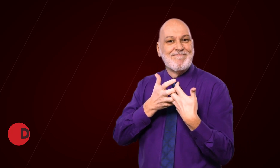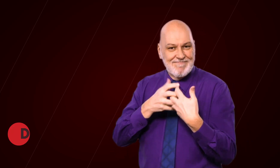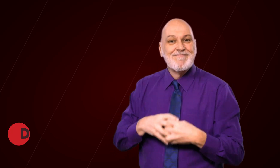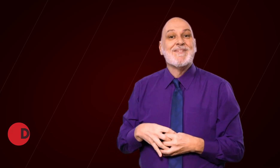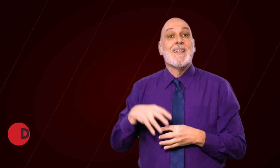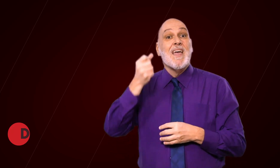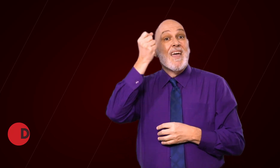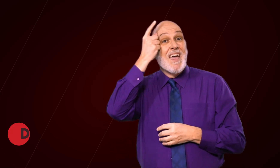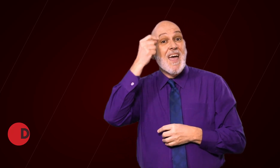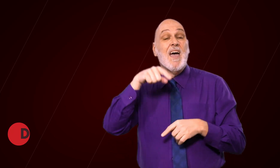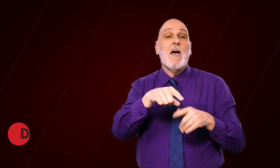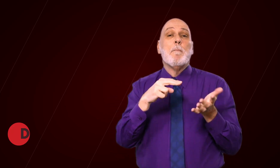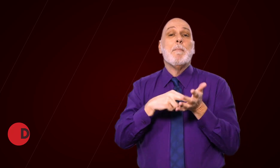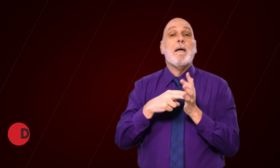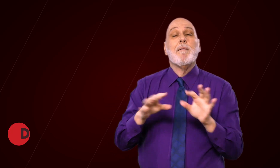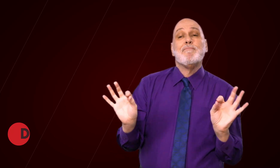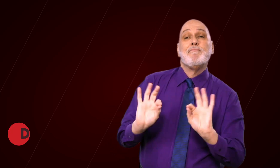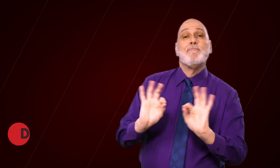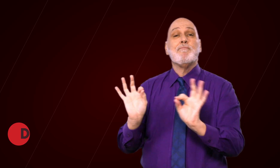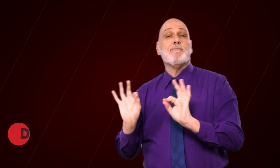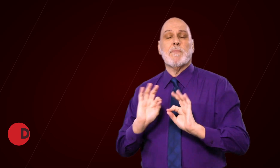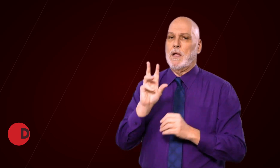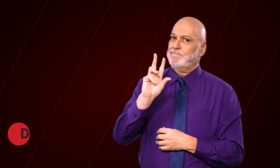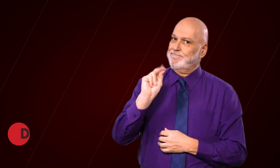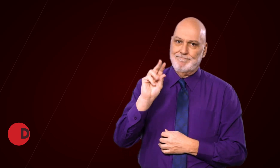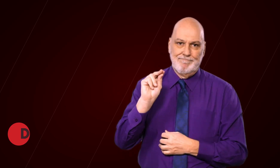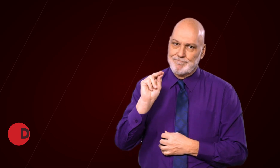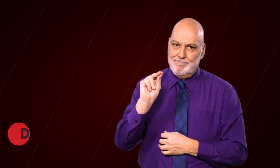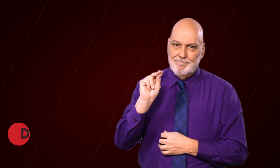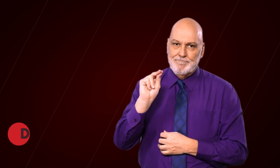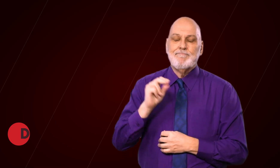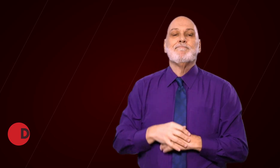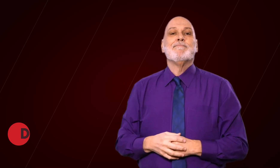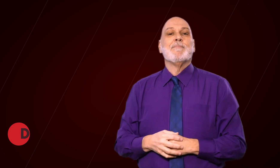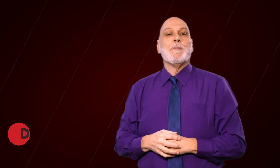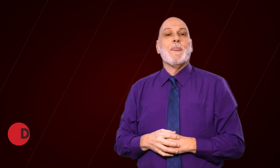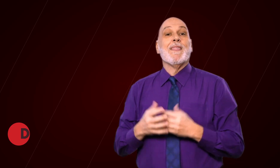accompanied by dogs.